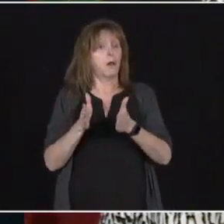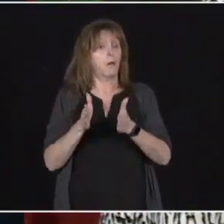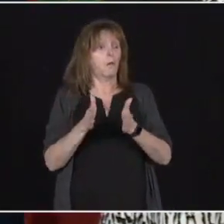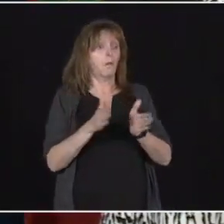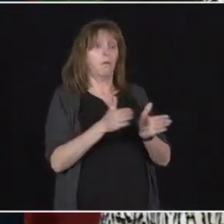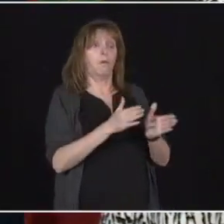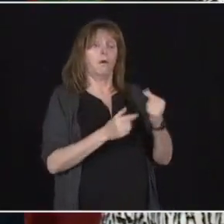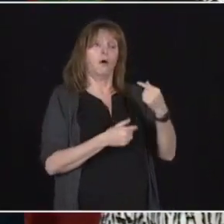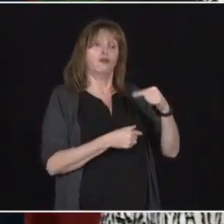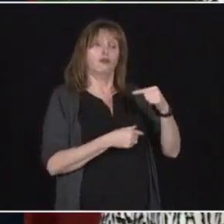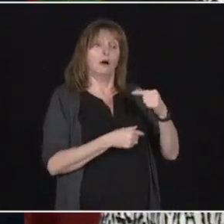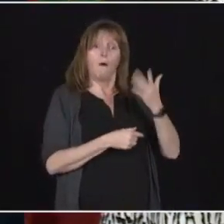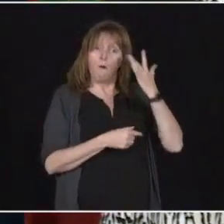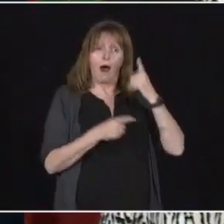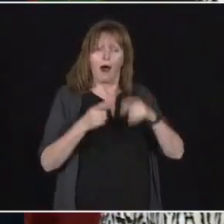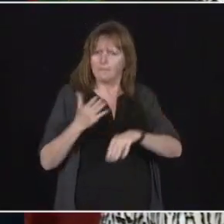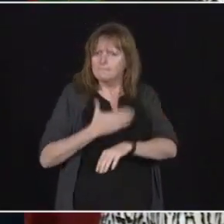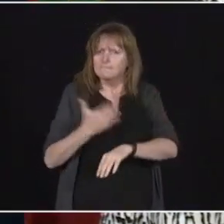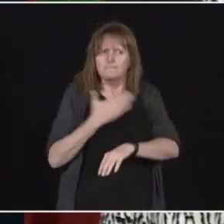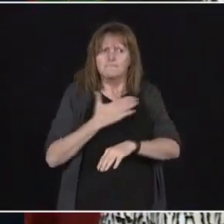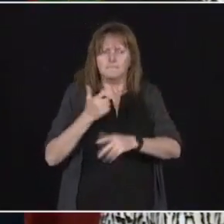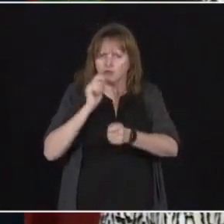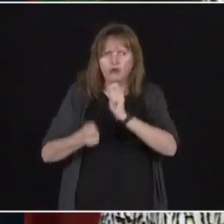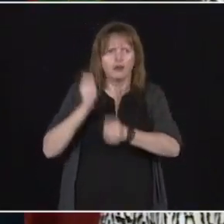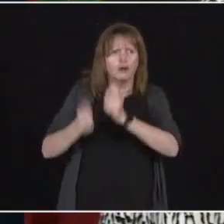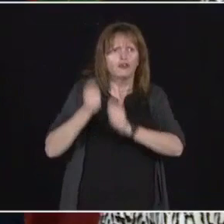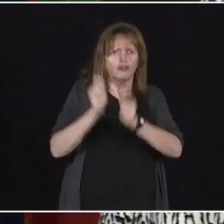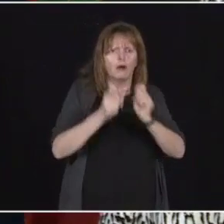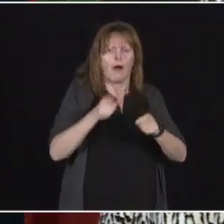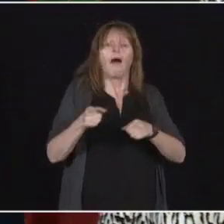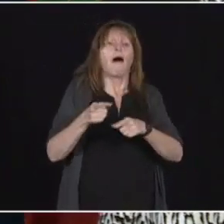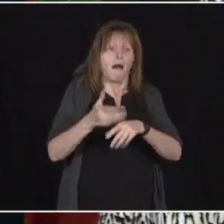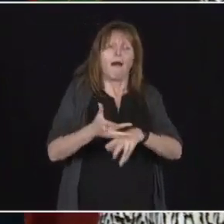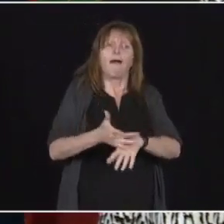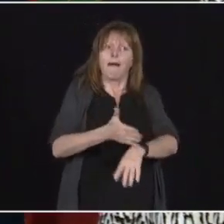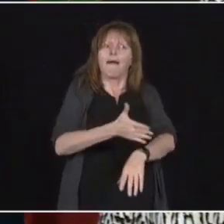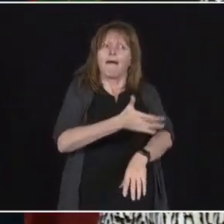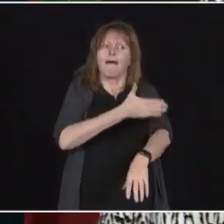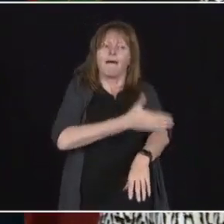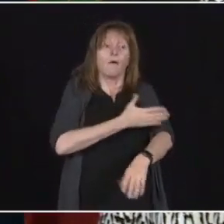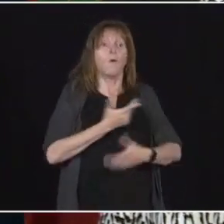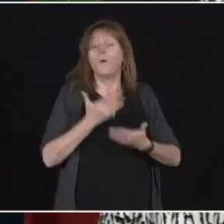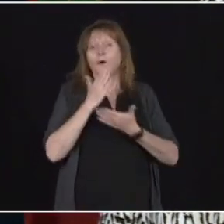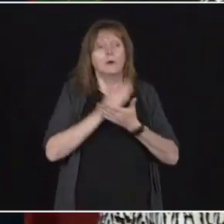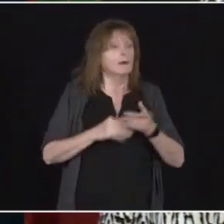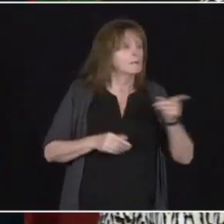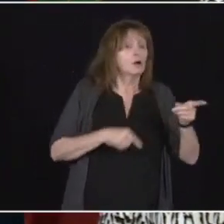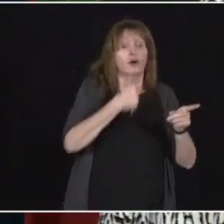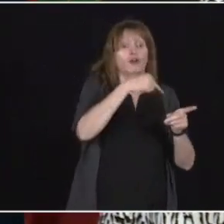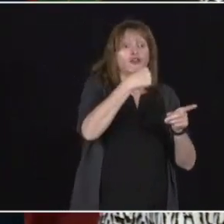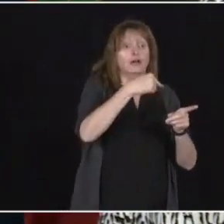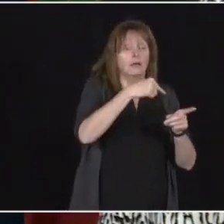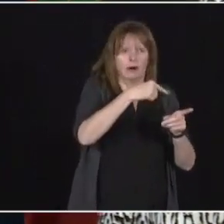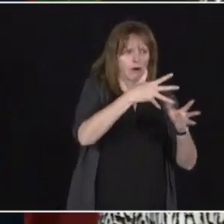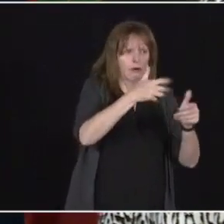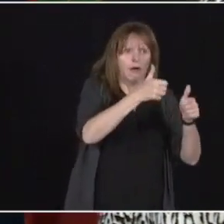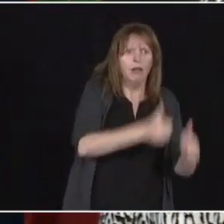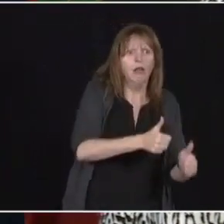They can be read one day and starts moving to yellow and green as the fixer issues within a few days. And vice versa.